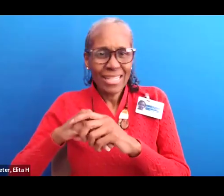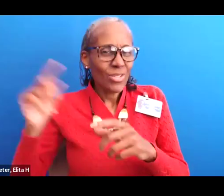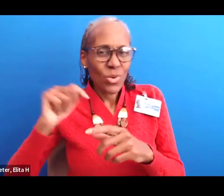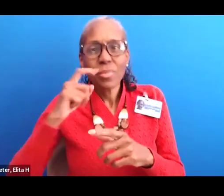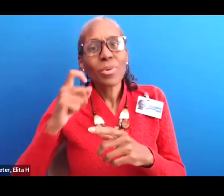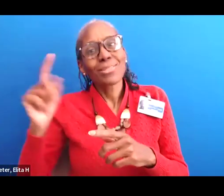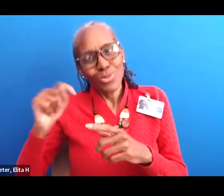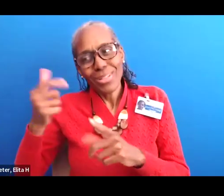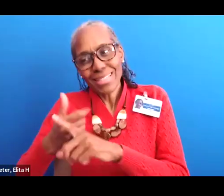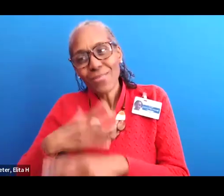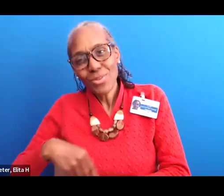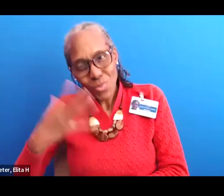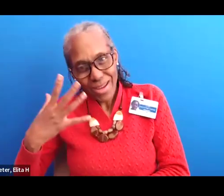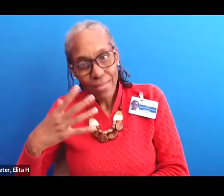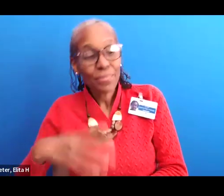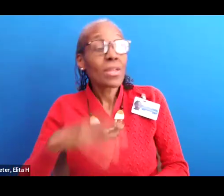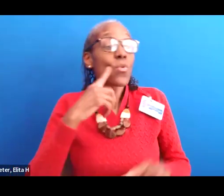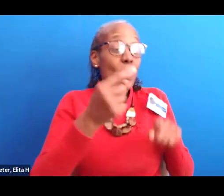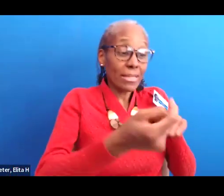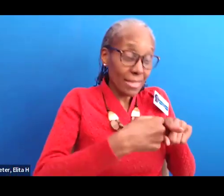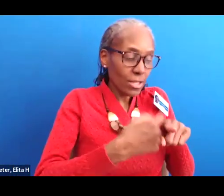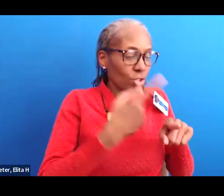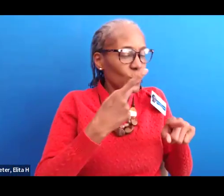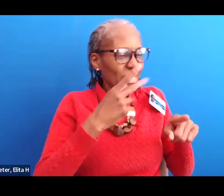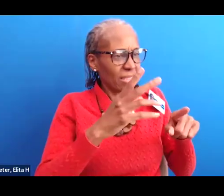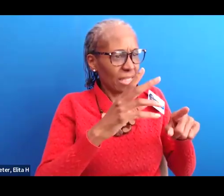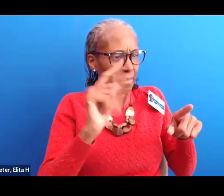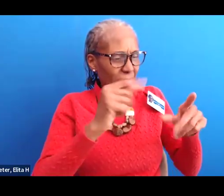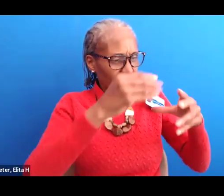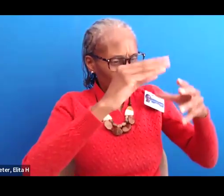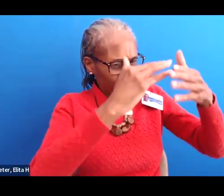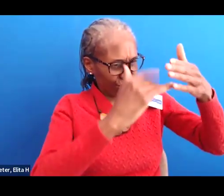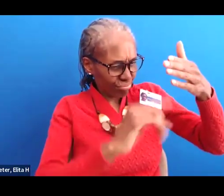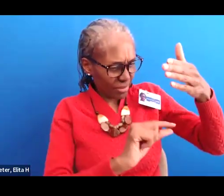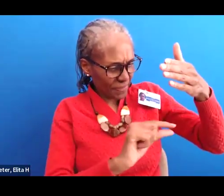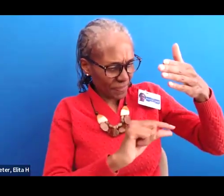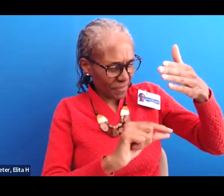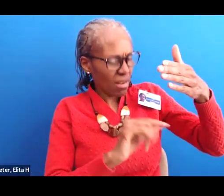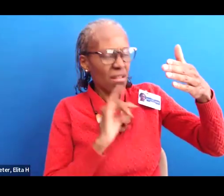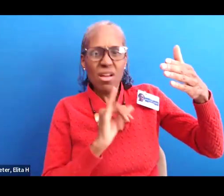But if you're catheterizing, people will see sediment in their urine, and that's just because you're not up walking around